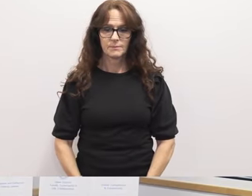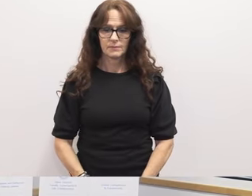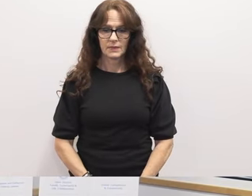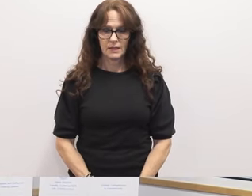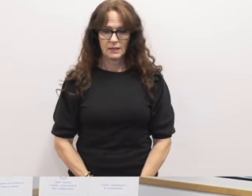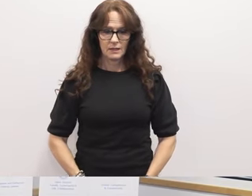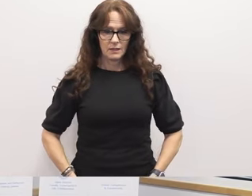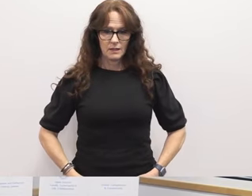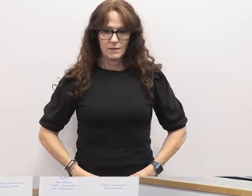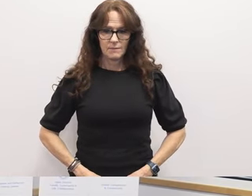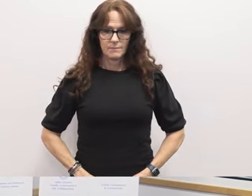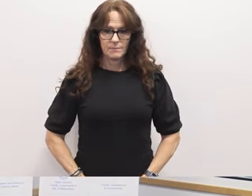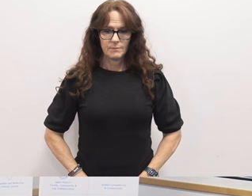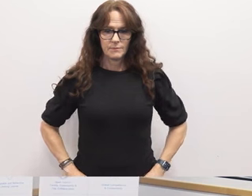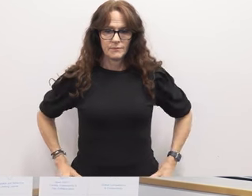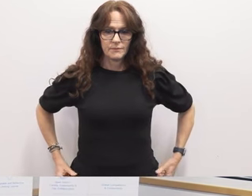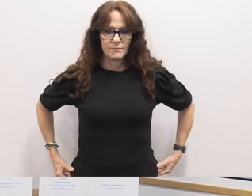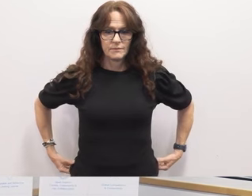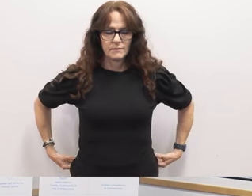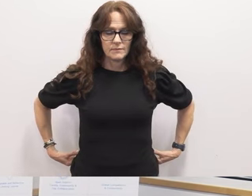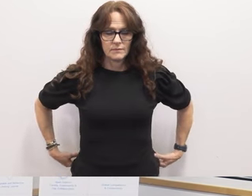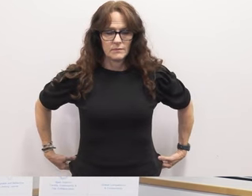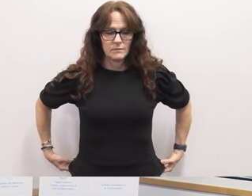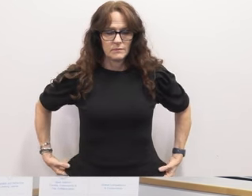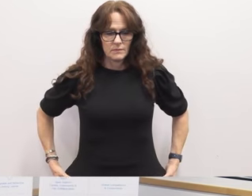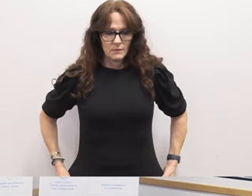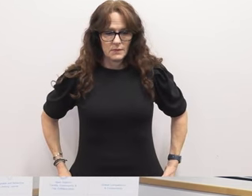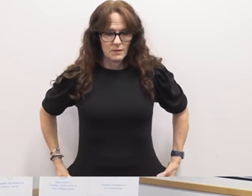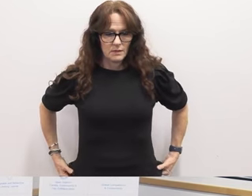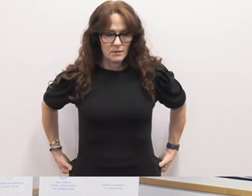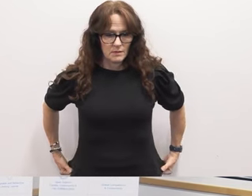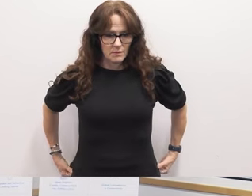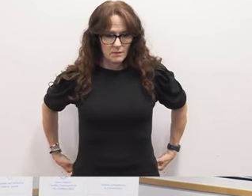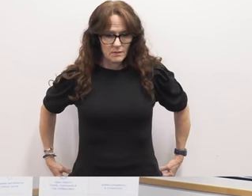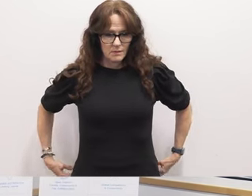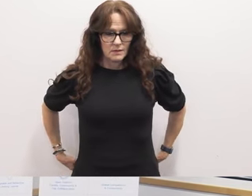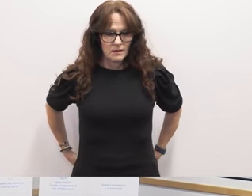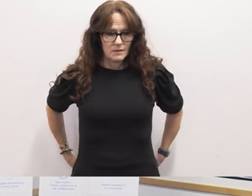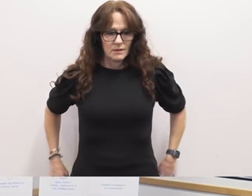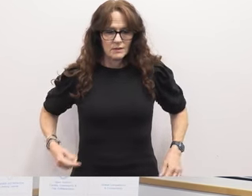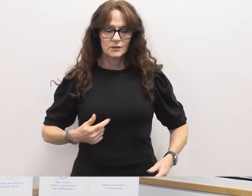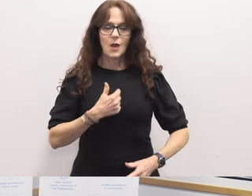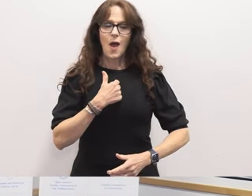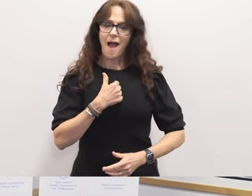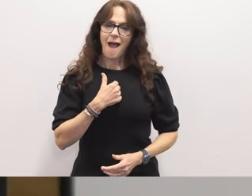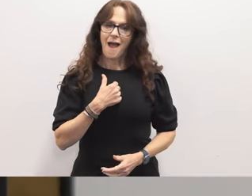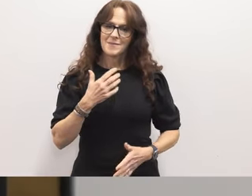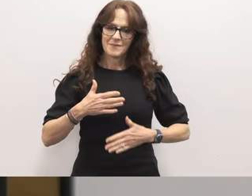So I actually have the pleasure of introducing a colleague, principal, Carrie Nemec